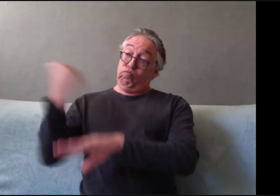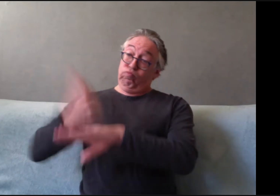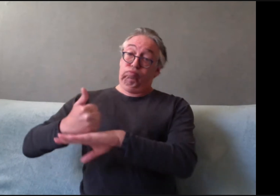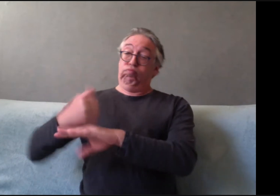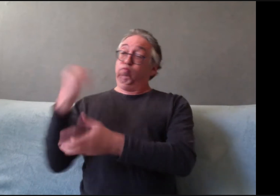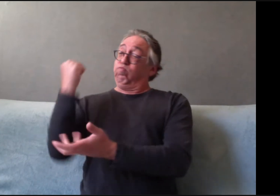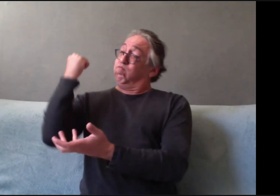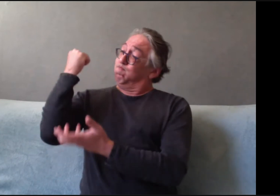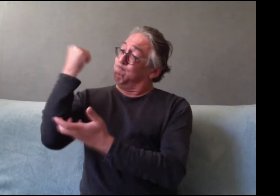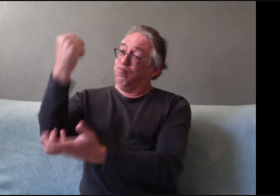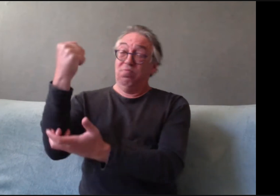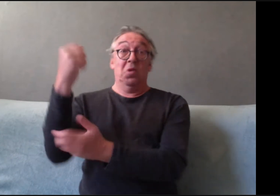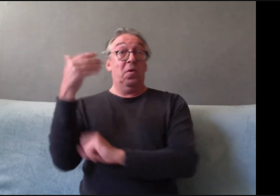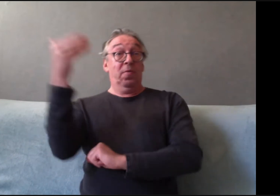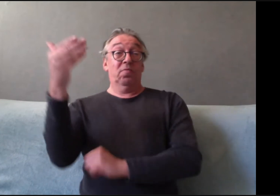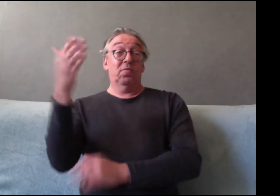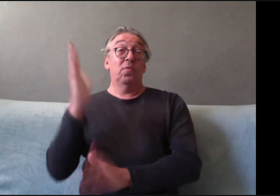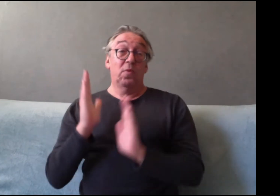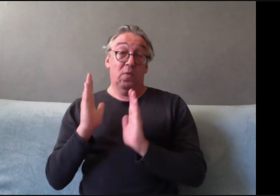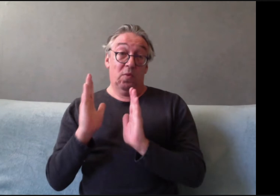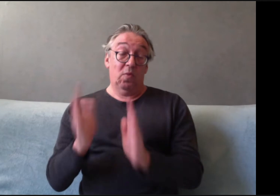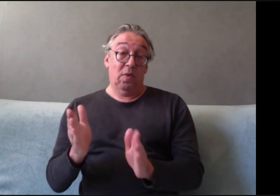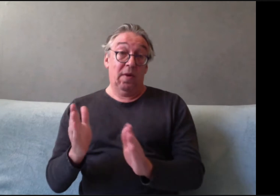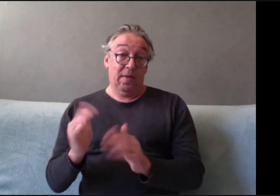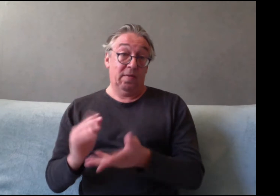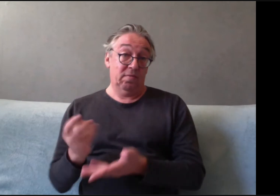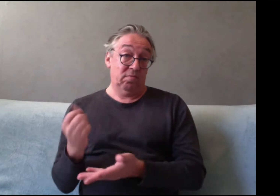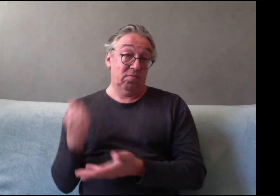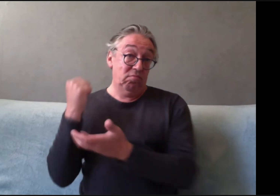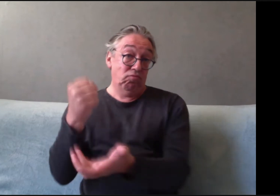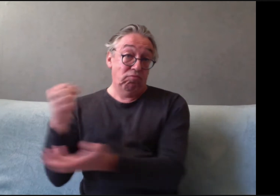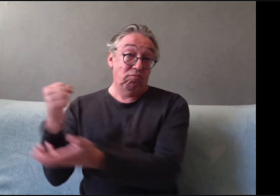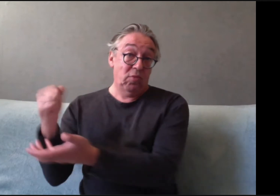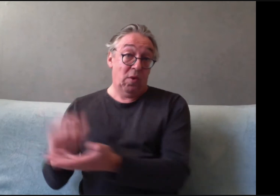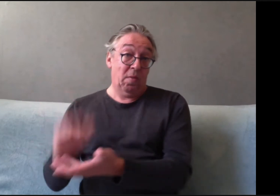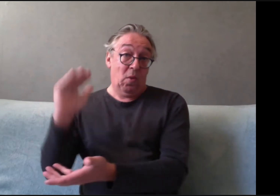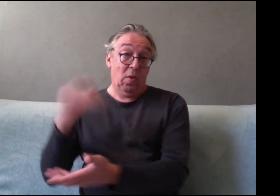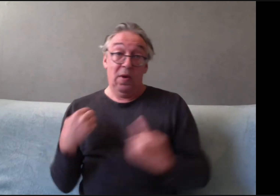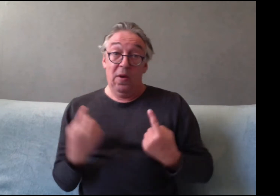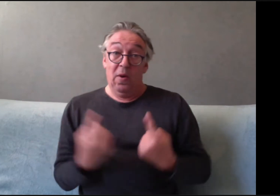And we need to work to campaign, to demand very strongly